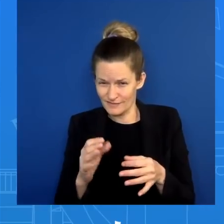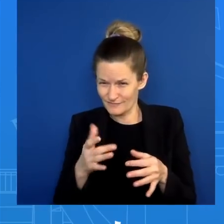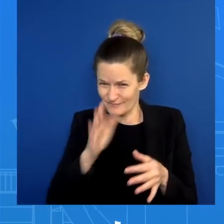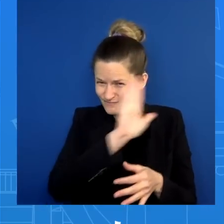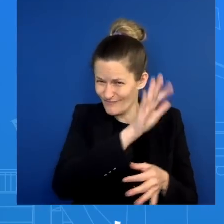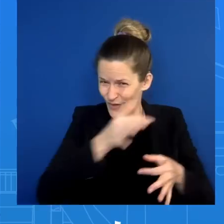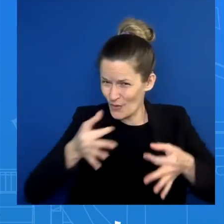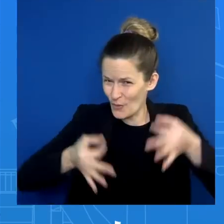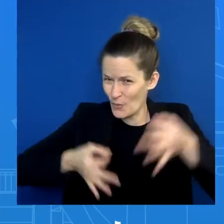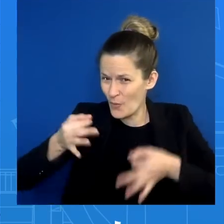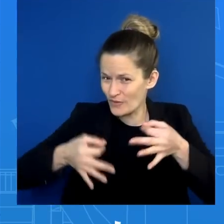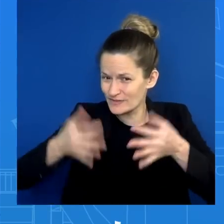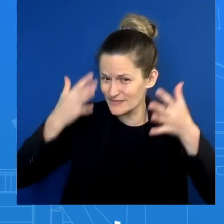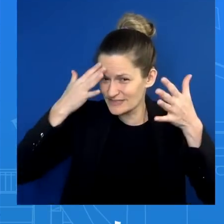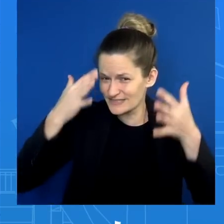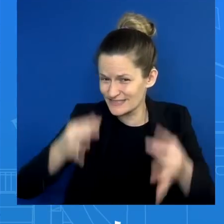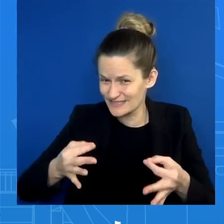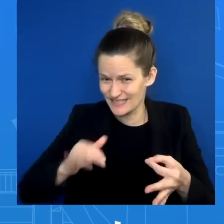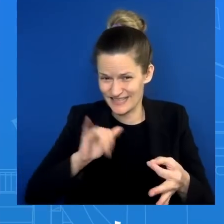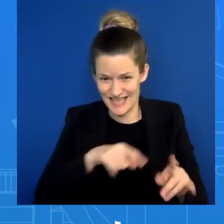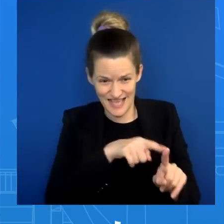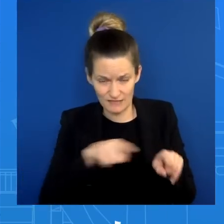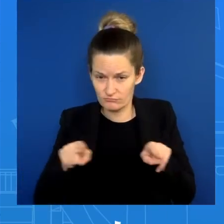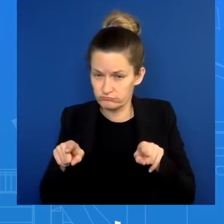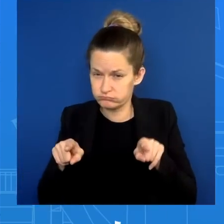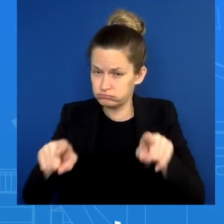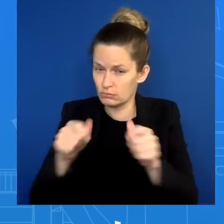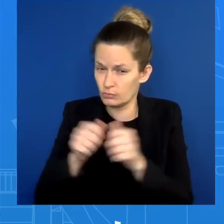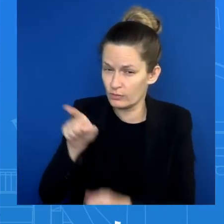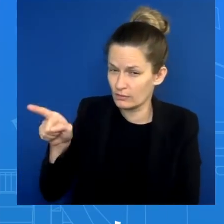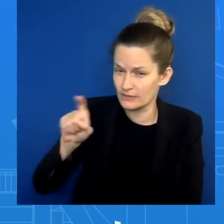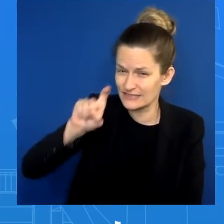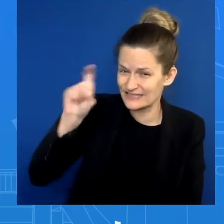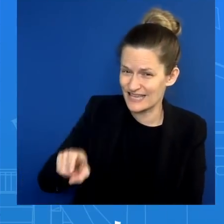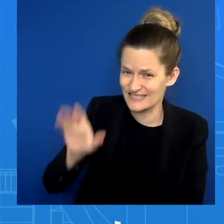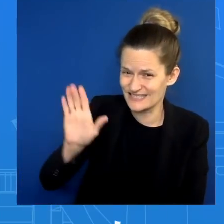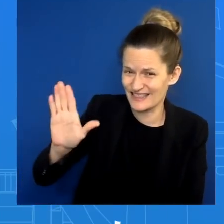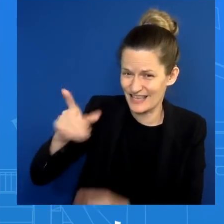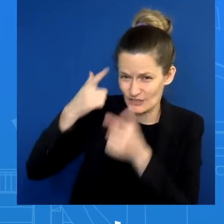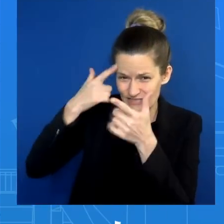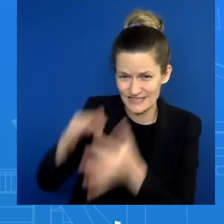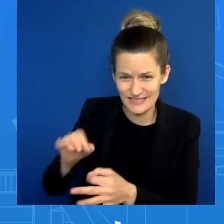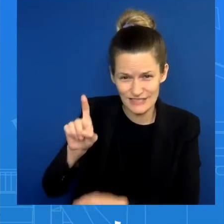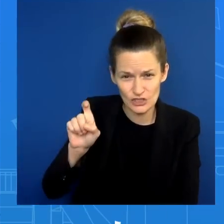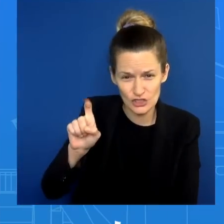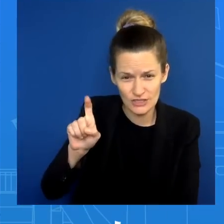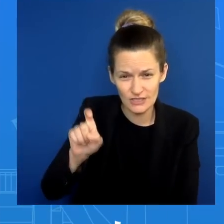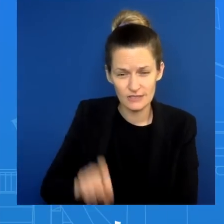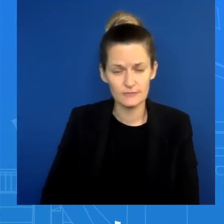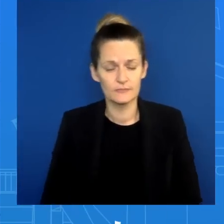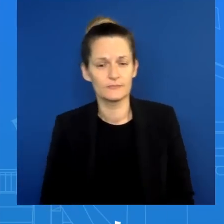Ms. Jean-Pierre: Look, you know, I we put out a statement not too long ago about the particular the Iowa decision.